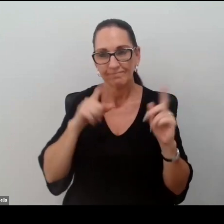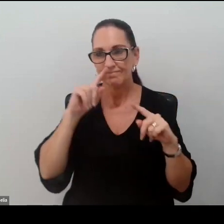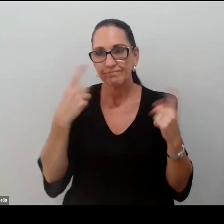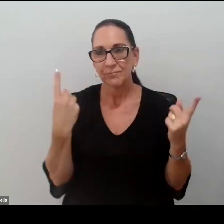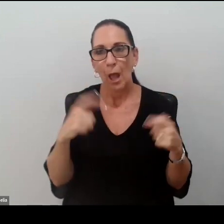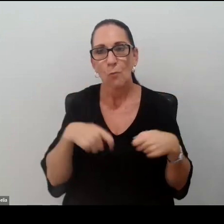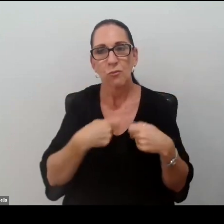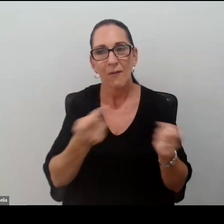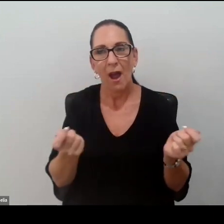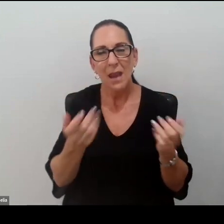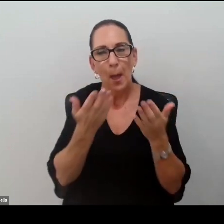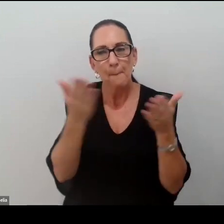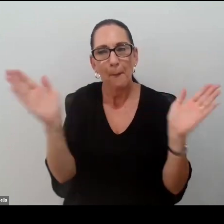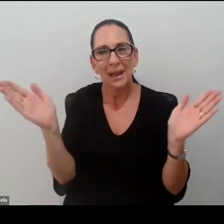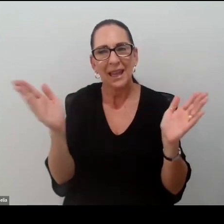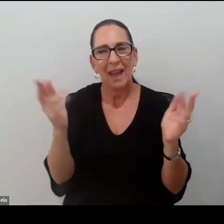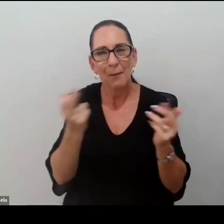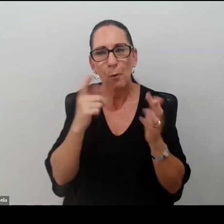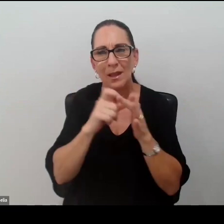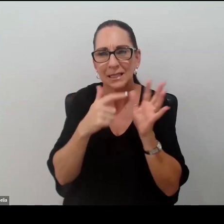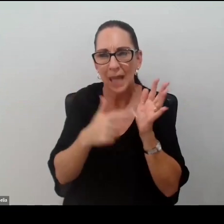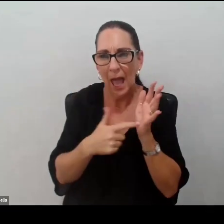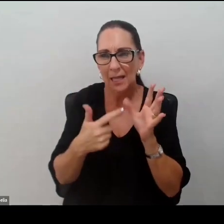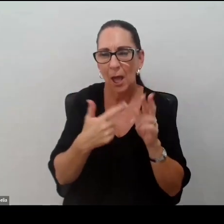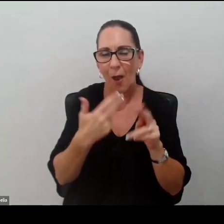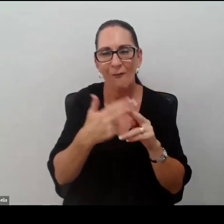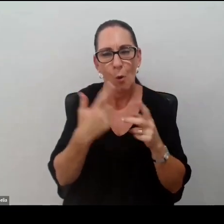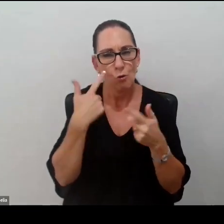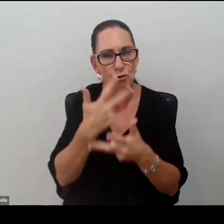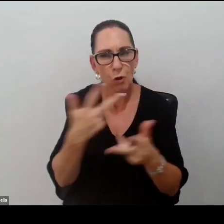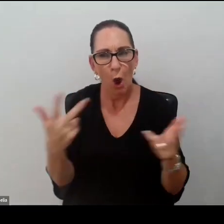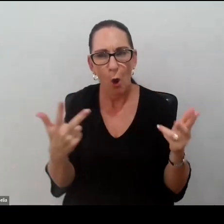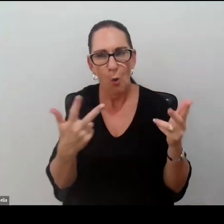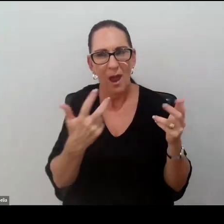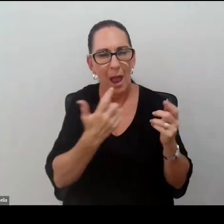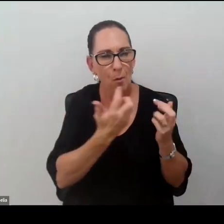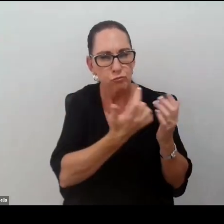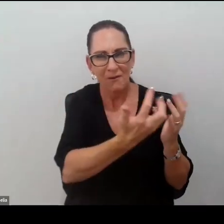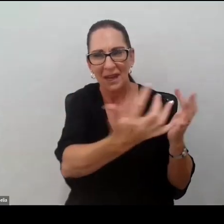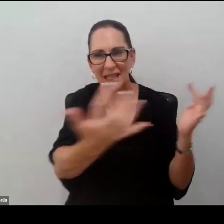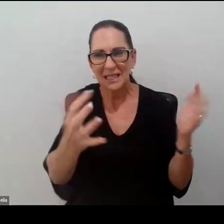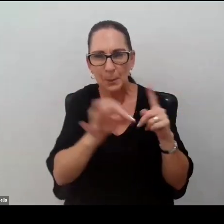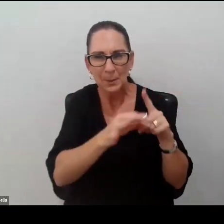publicly available data to report on the breakdown of prevalence by specific conditions. Similarly,